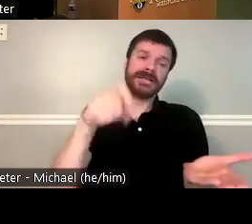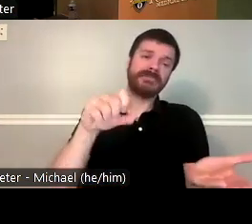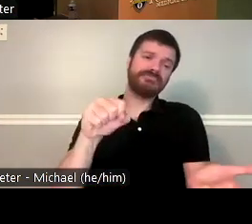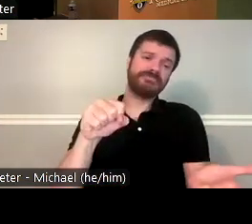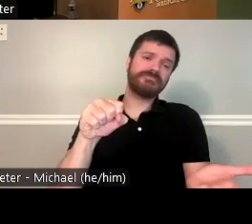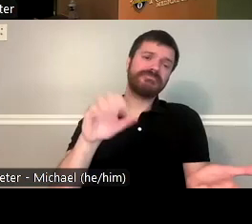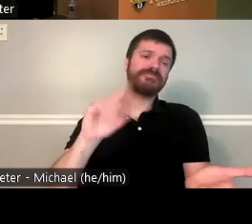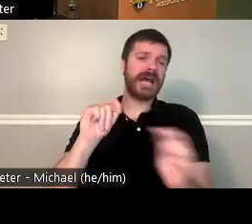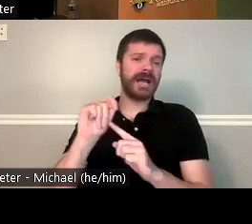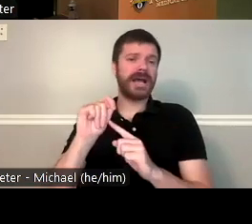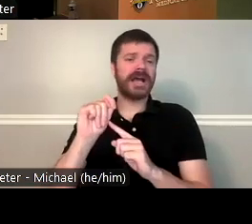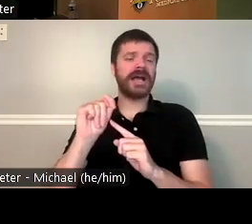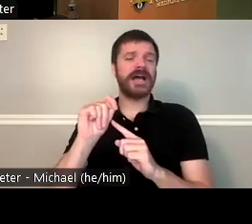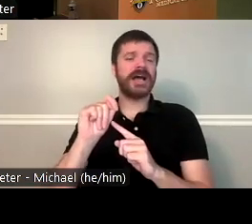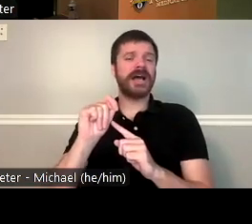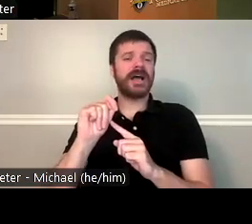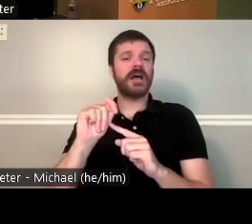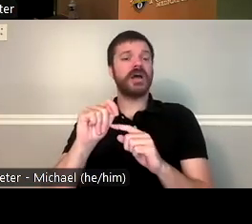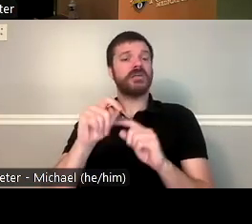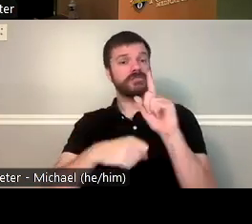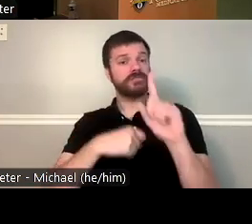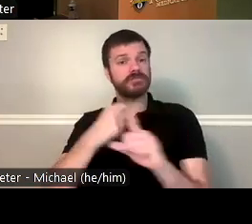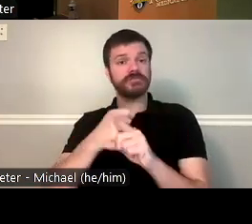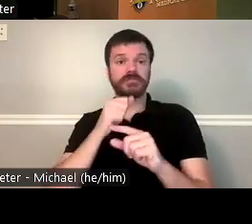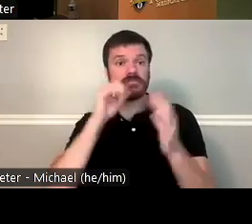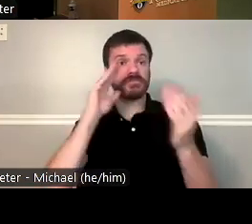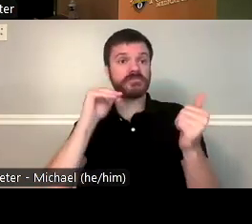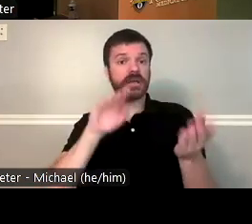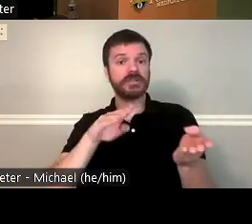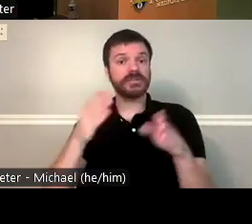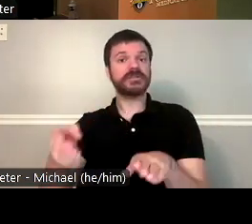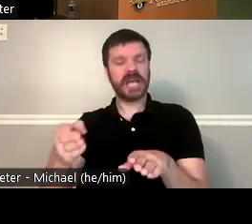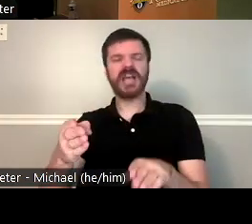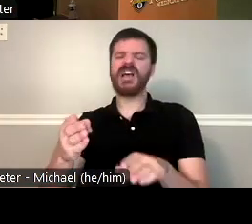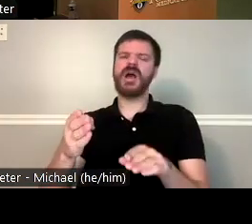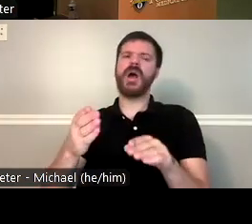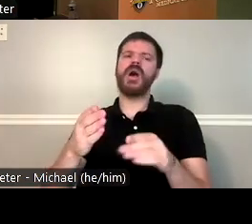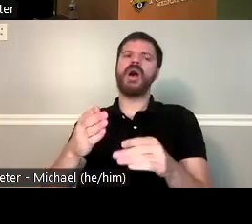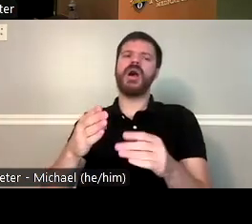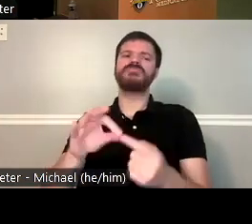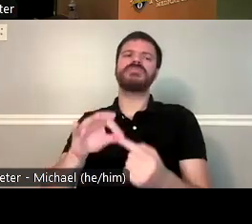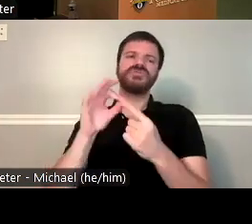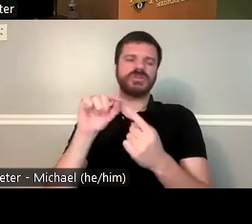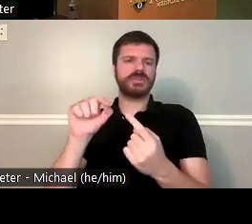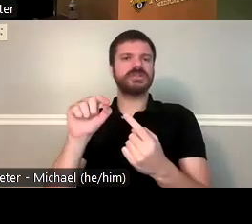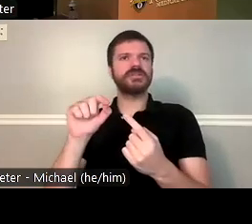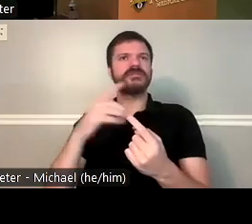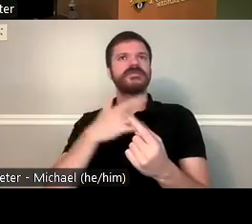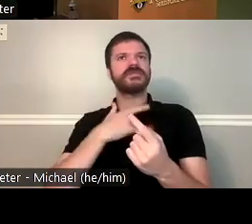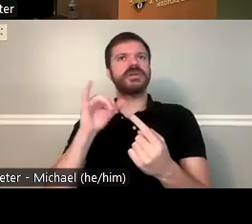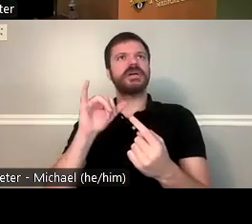with a sudden untimely death as I've mentioned um particularly one that feels like um this is